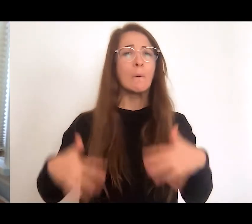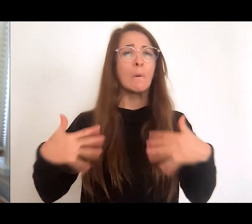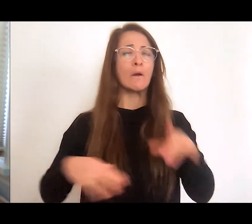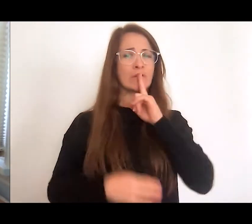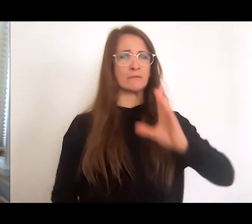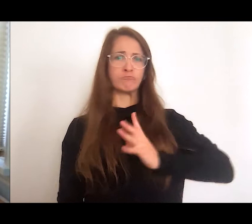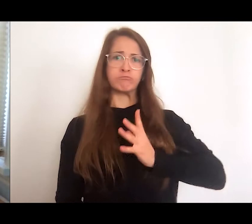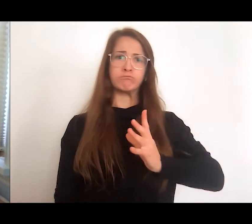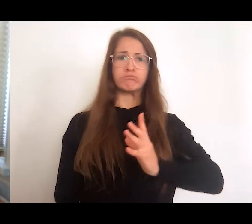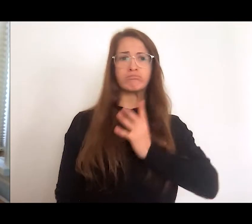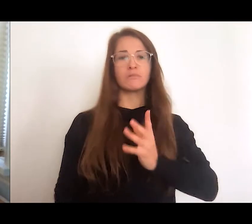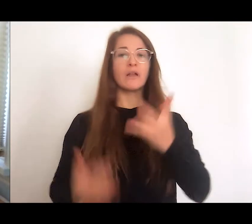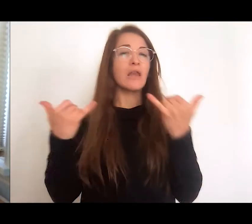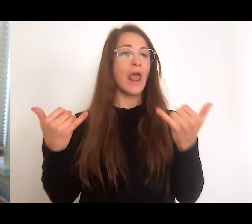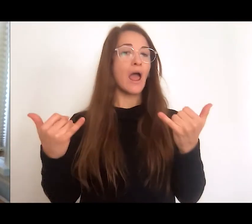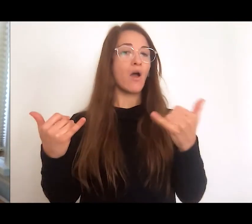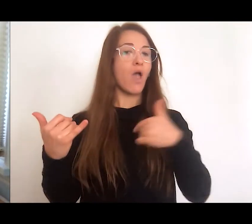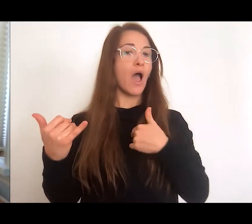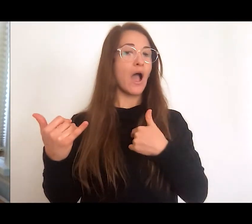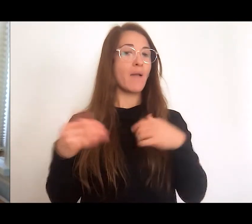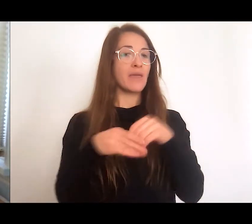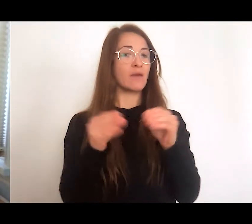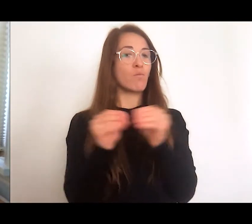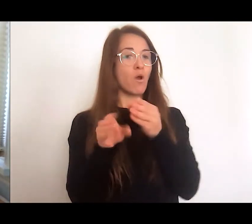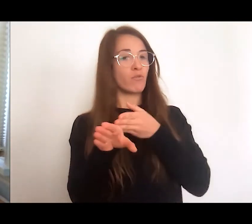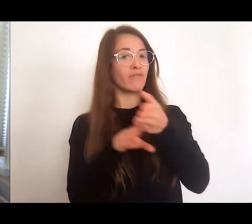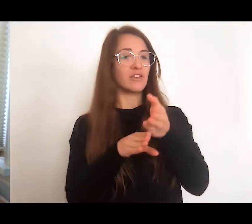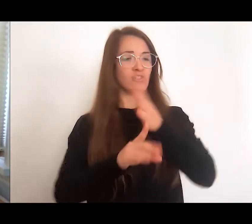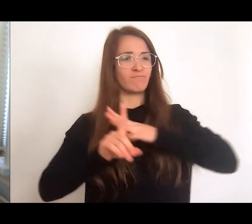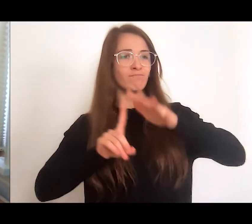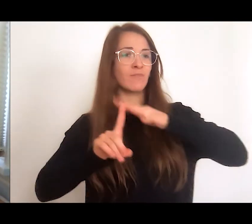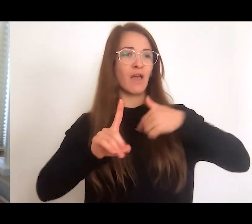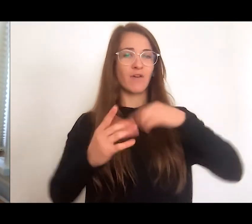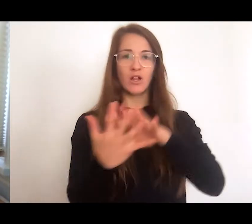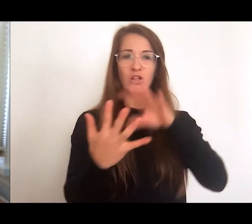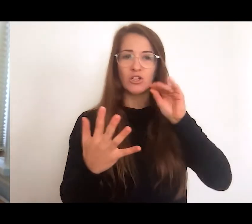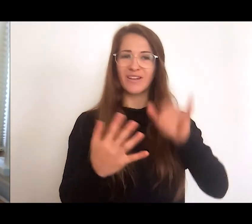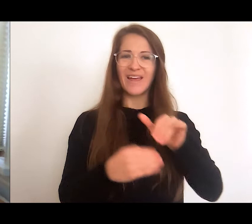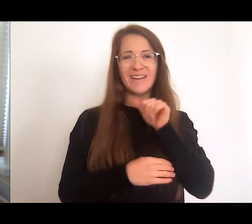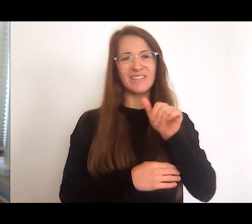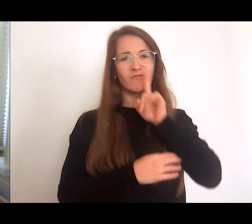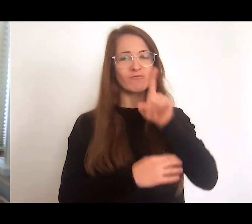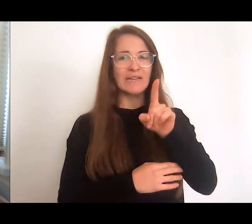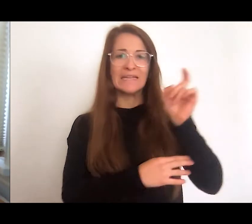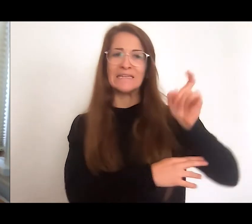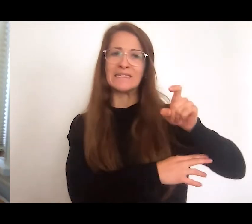NETWORKING SOUNDED SCARY TO ME A FORMAL THING AND NOW THAT I'M IN A PROFESSIONAL SETTING I HAVE